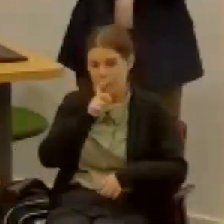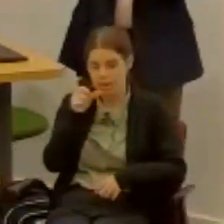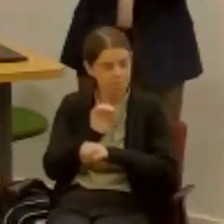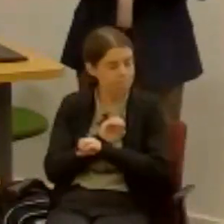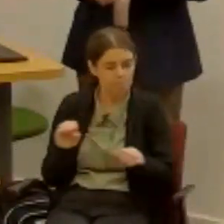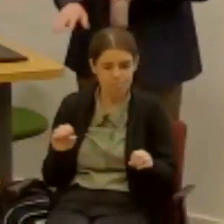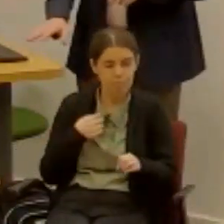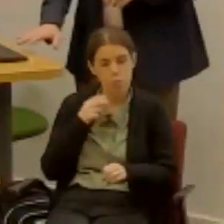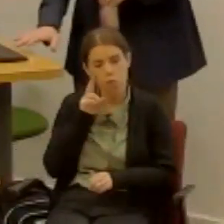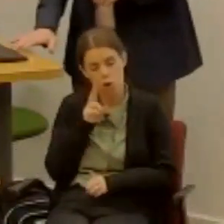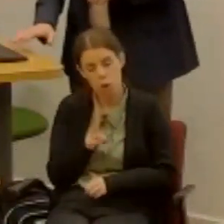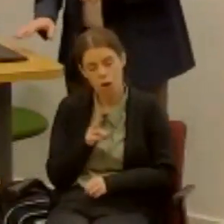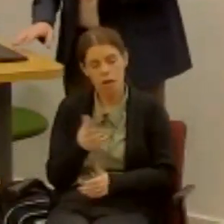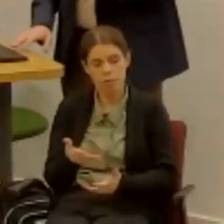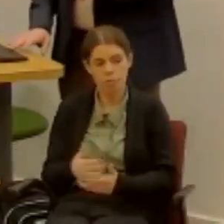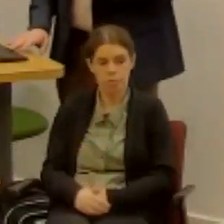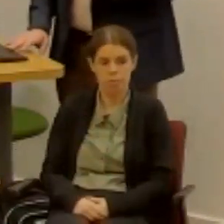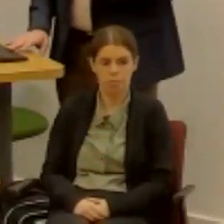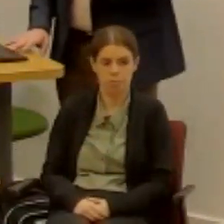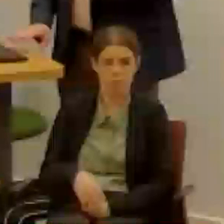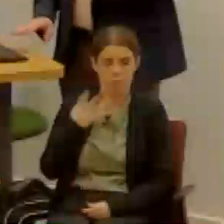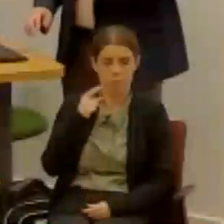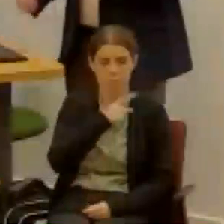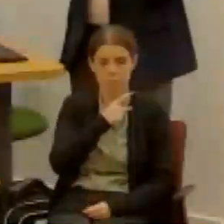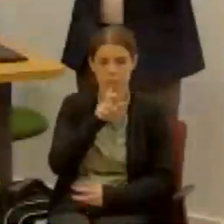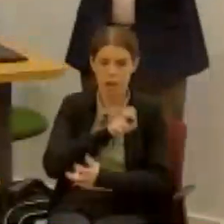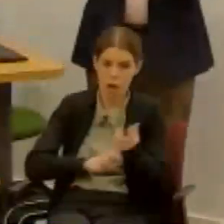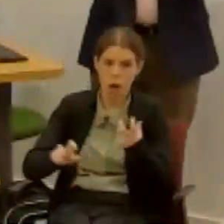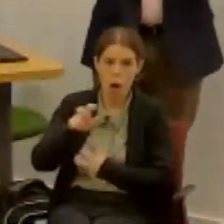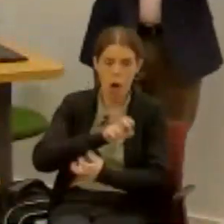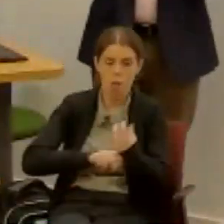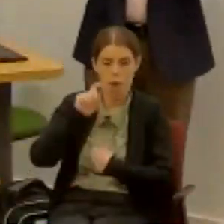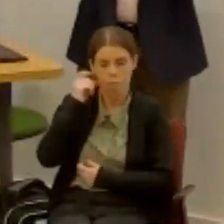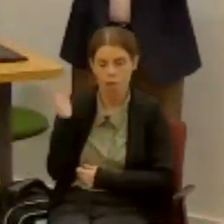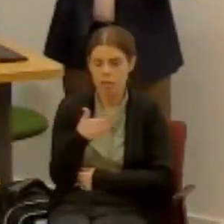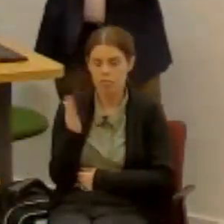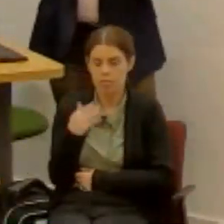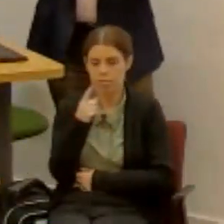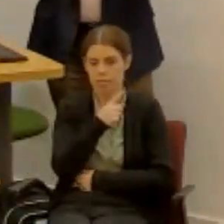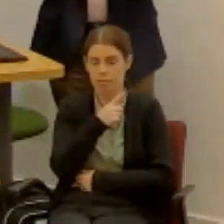But let's just look out ahead of it. This is quite complicated, so I'll skip over most of it, but the effect of the green means